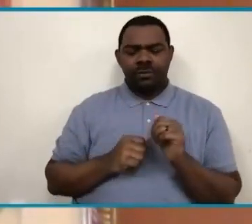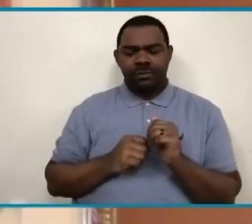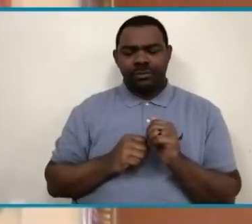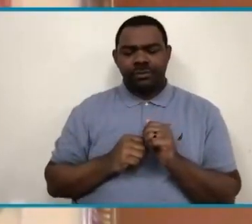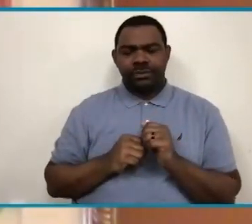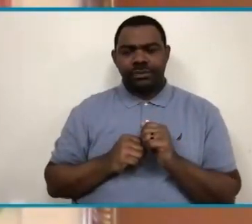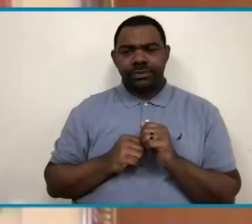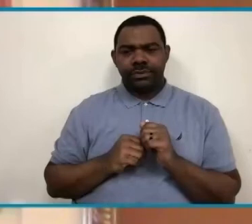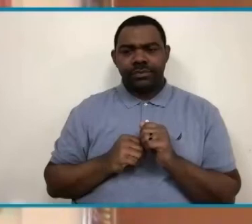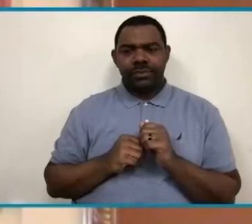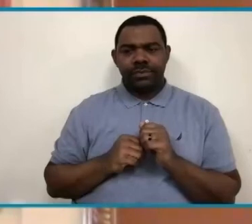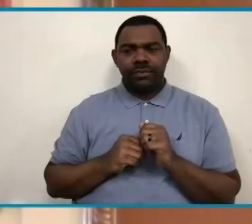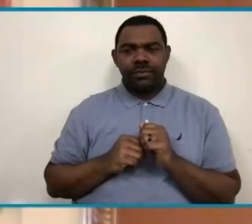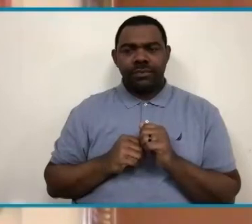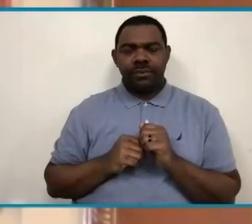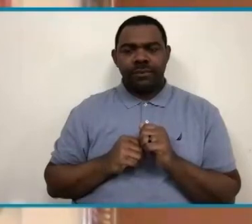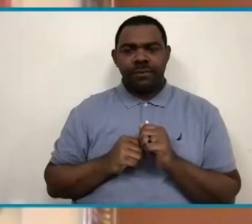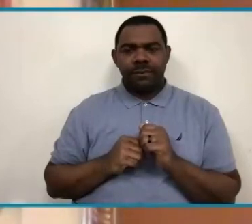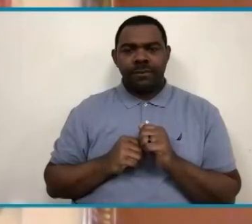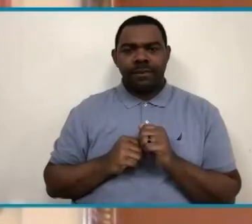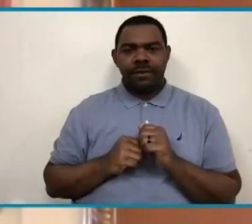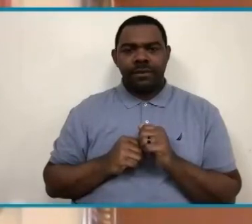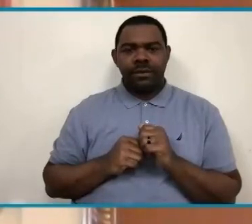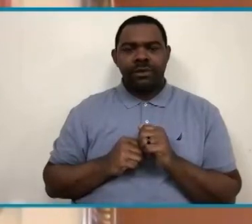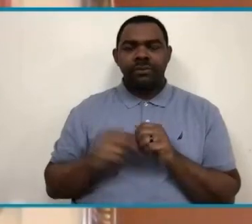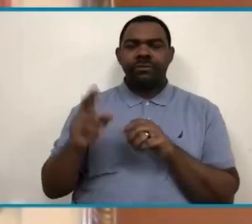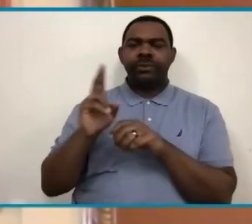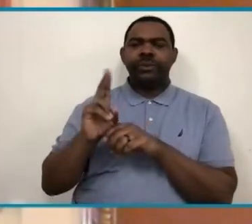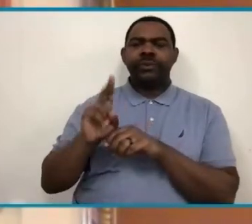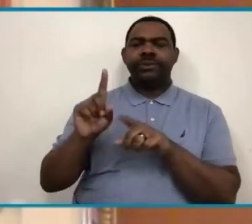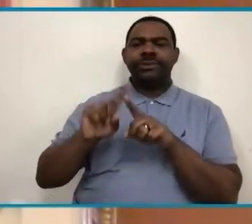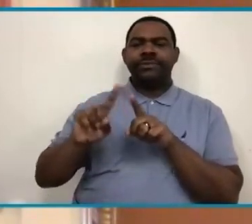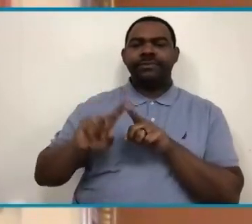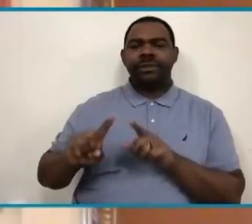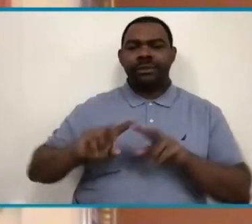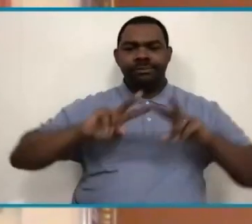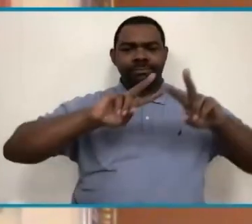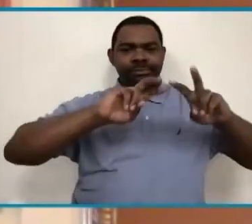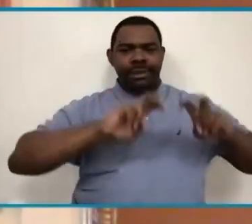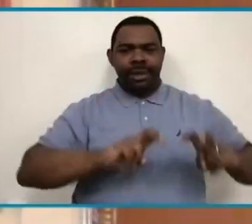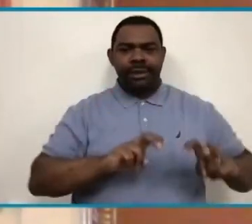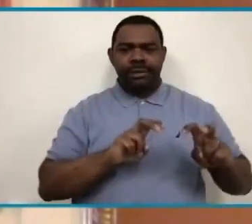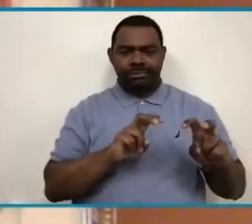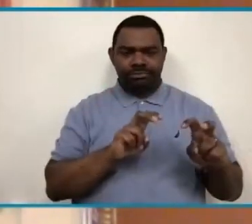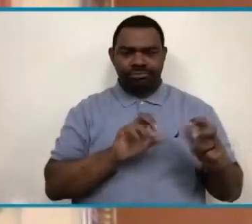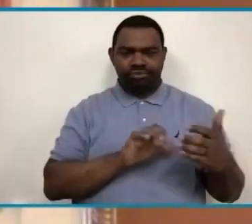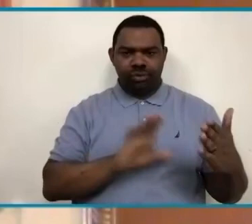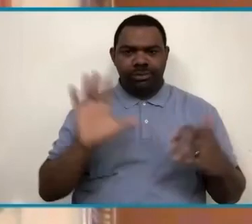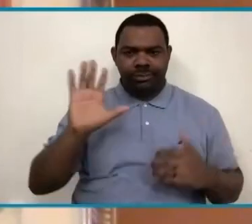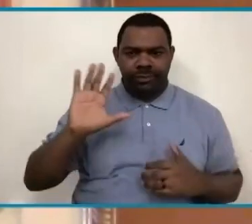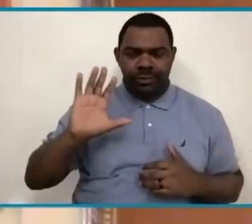methods called semantic network analysis which Alex Christensen in my lab has been developing,